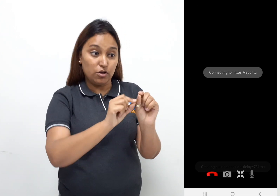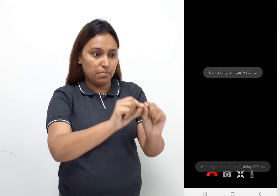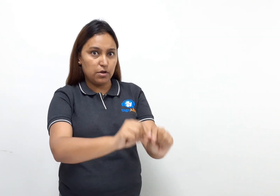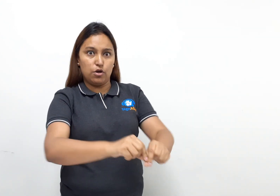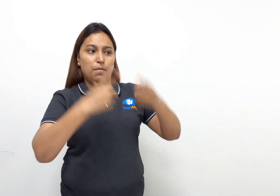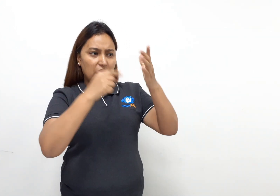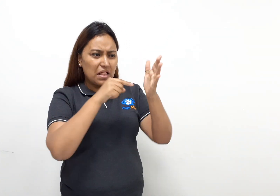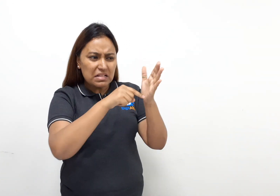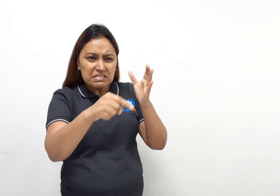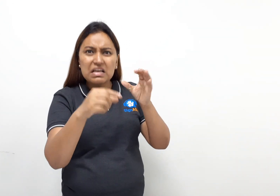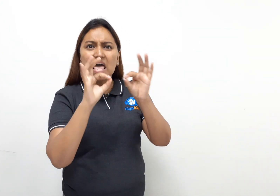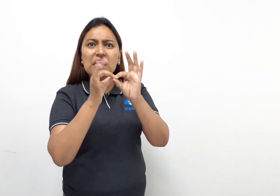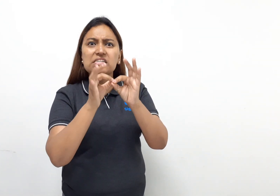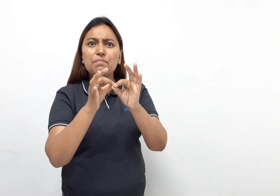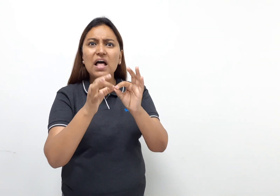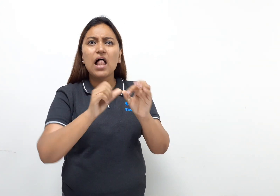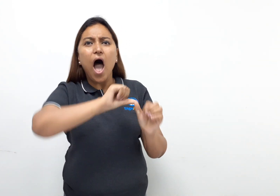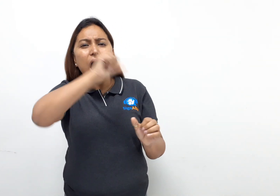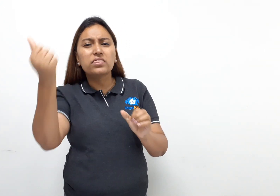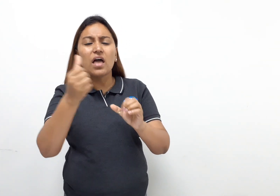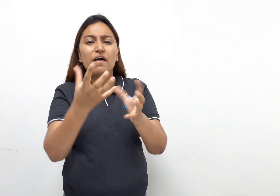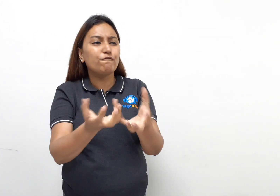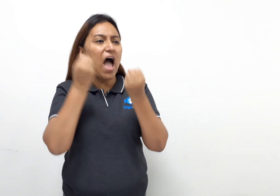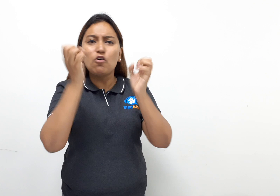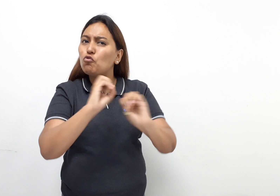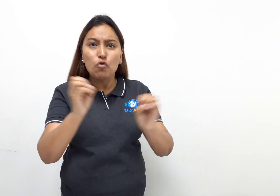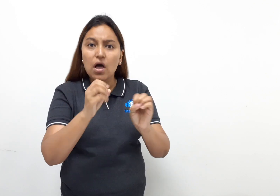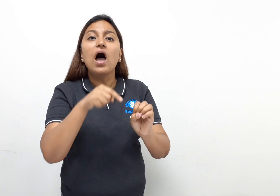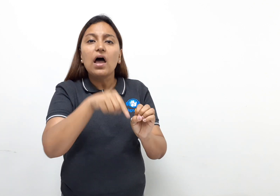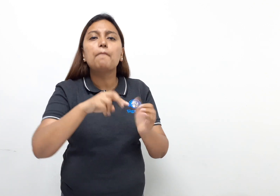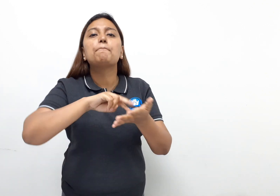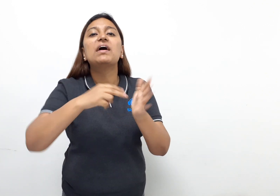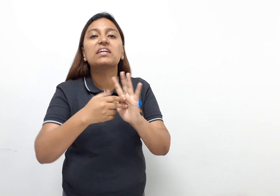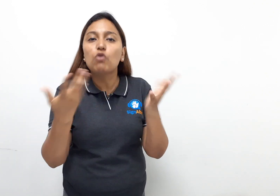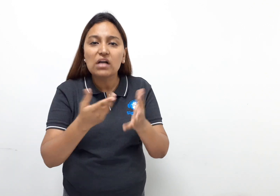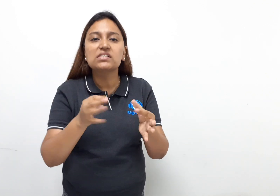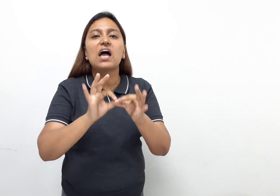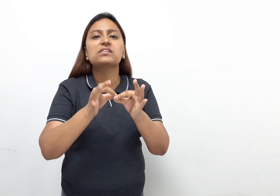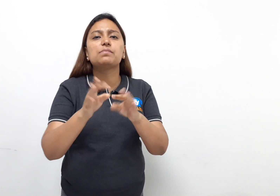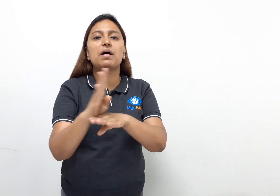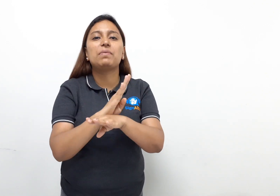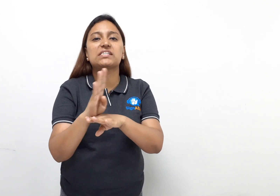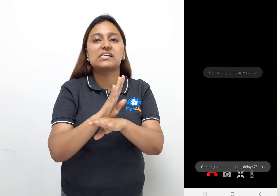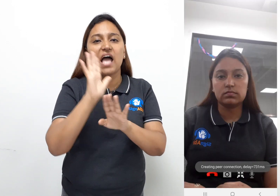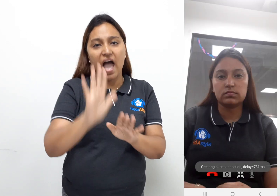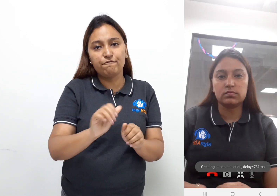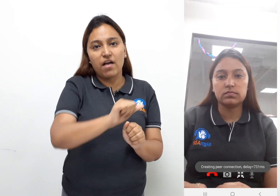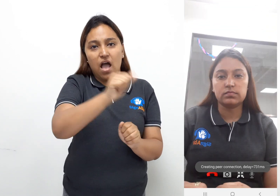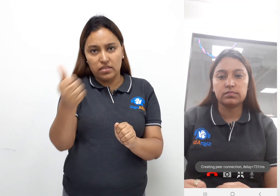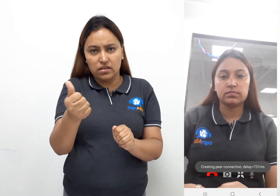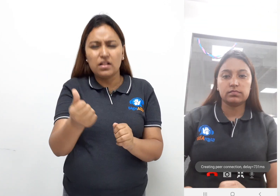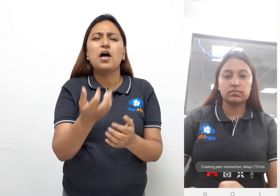Then it should open. If you see a message "interpreter not found"... That means that the interpreter is busy on another call.